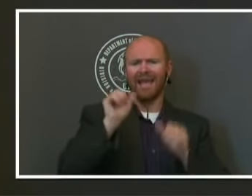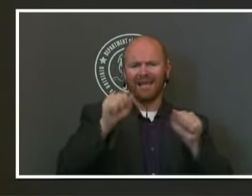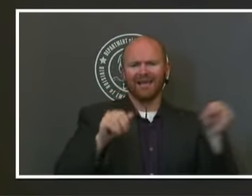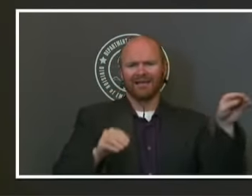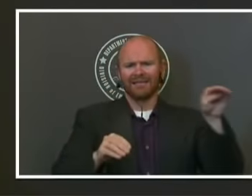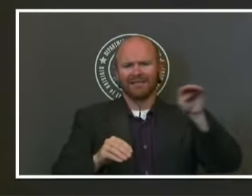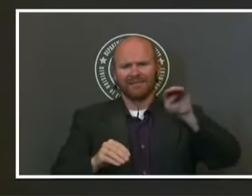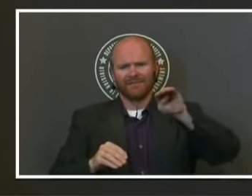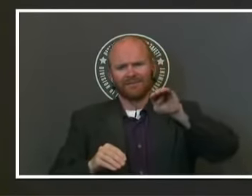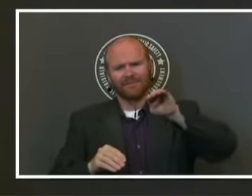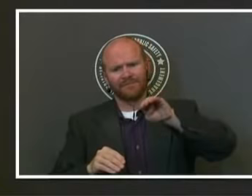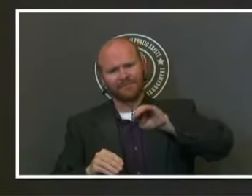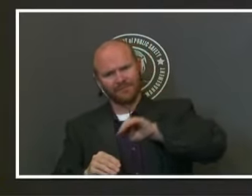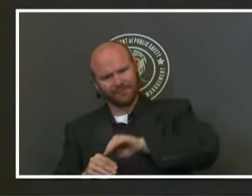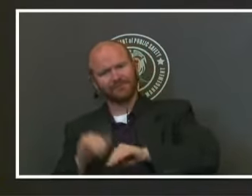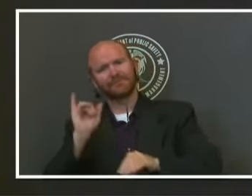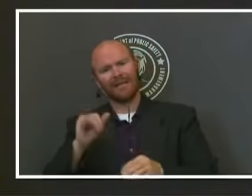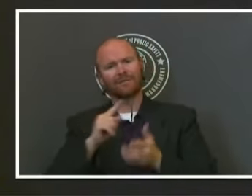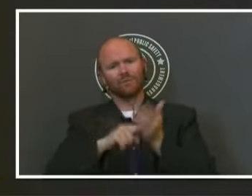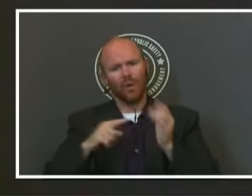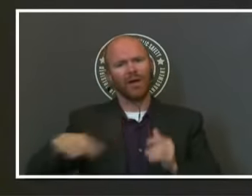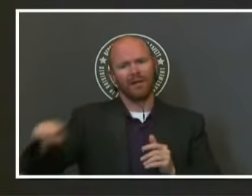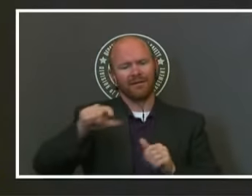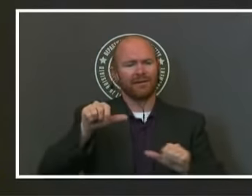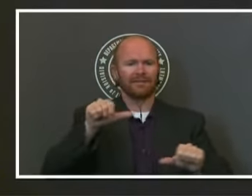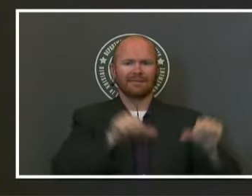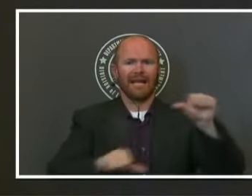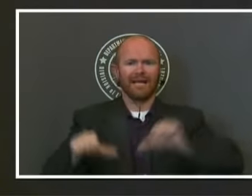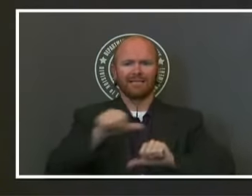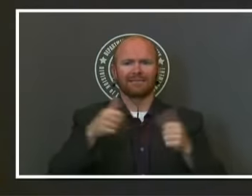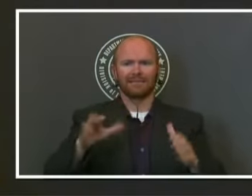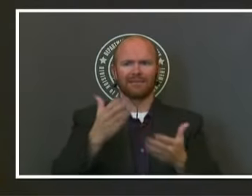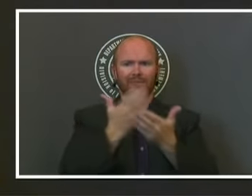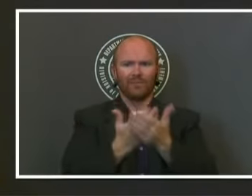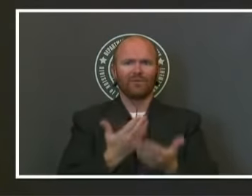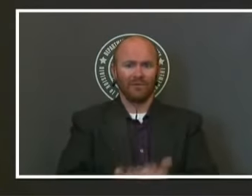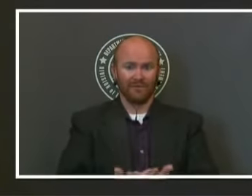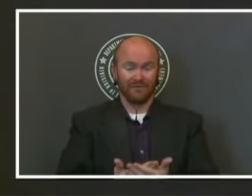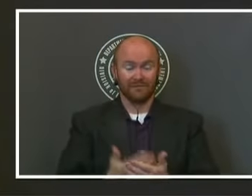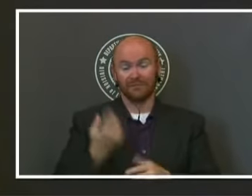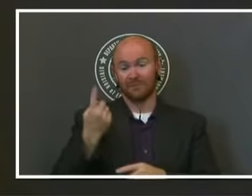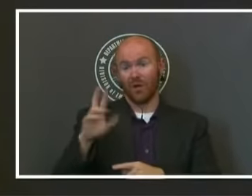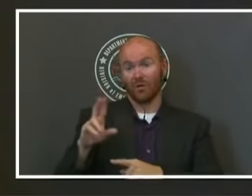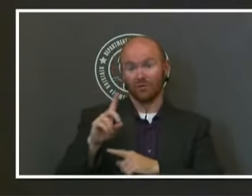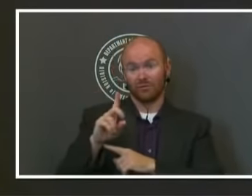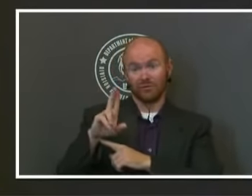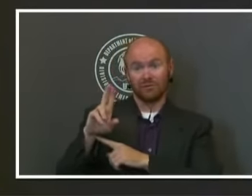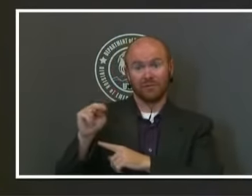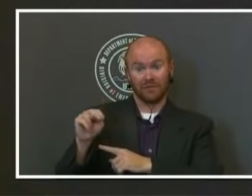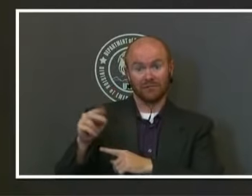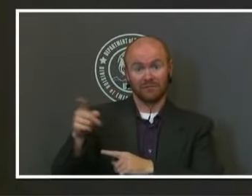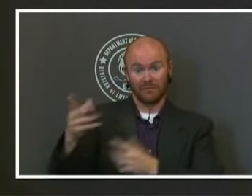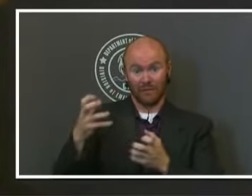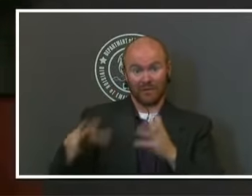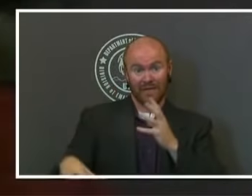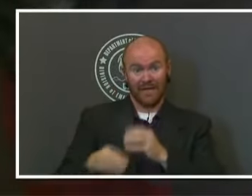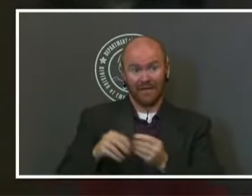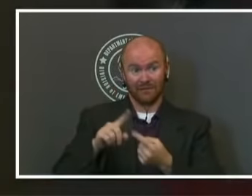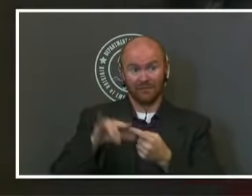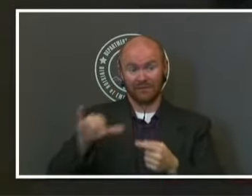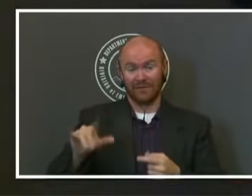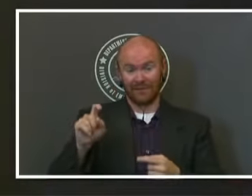yeah that's what the science